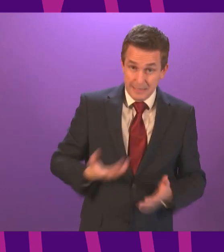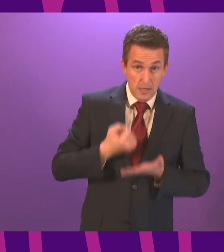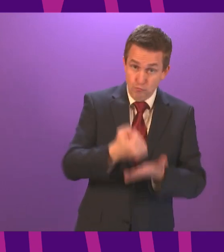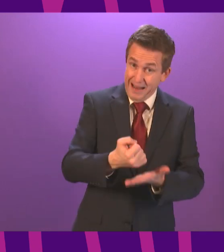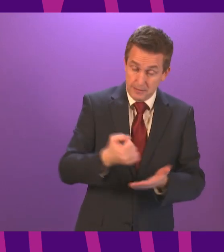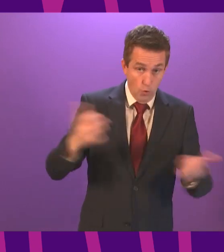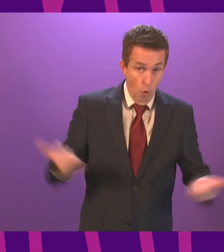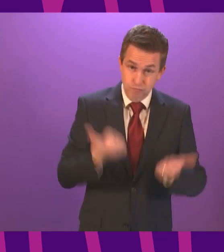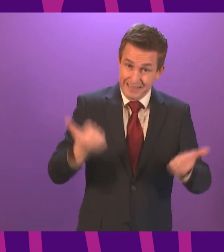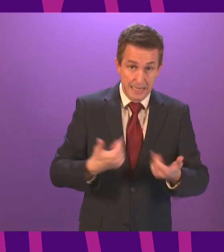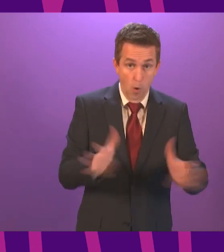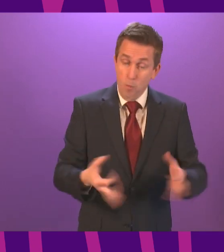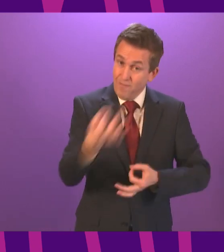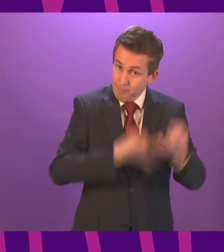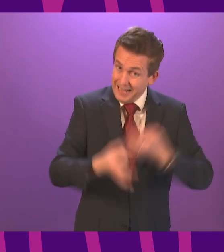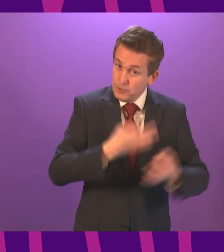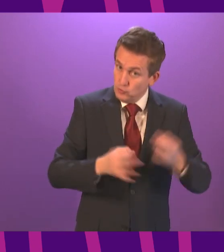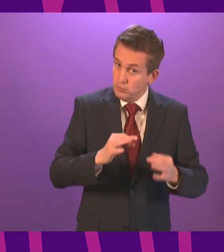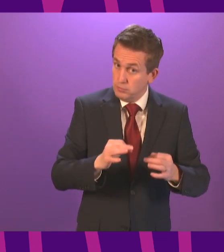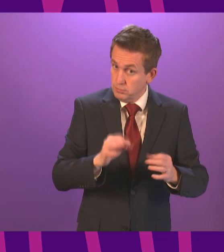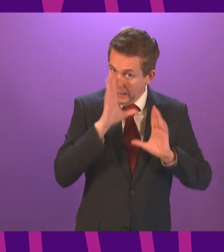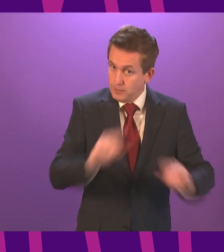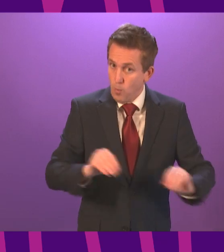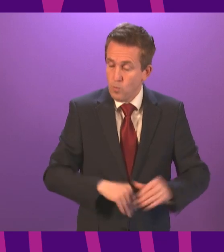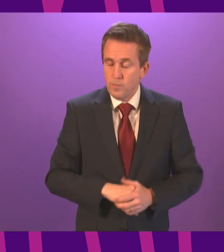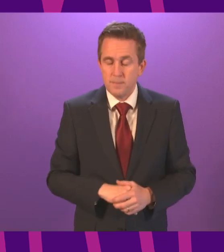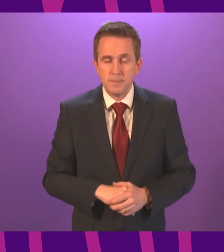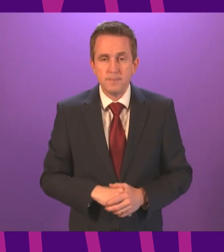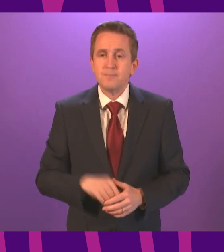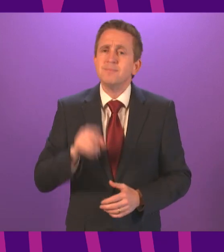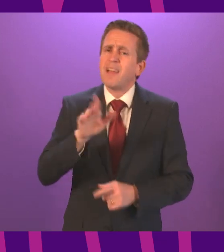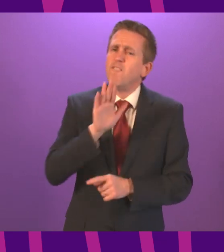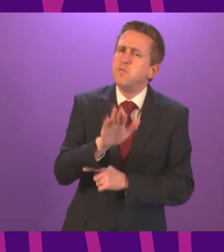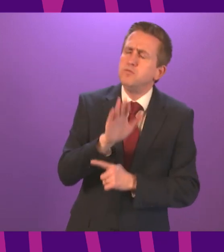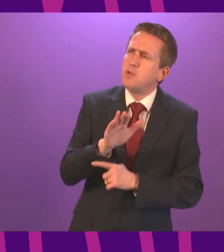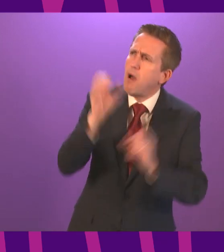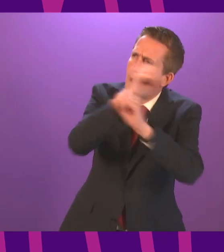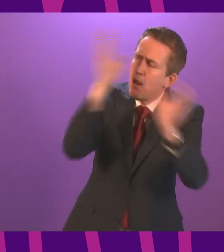The question on hope is perhaps easier to answer for West Lothian right now, given that,